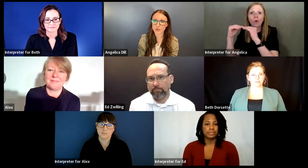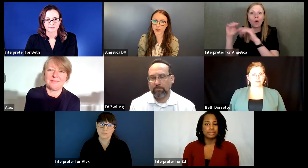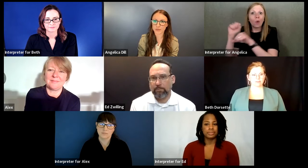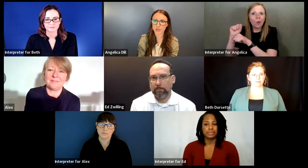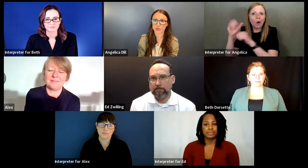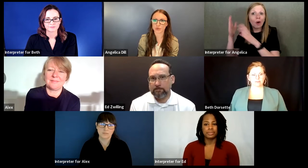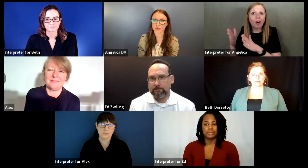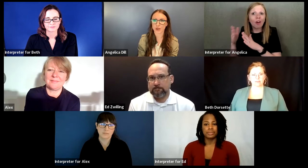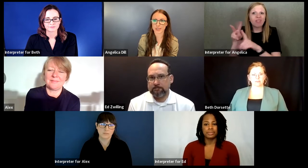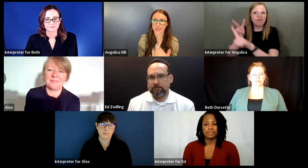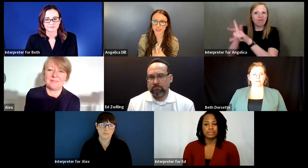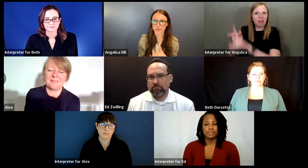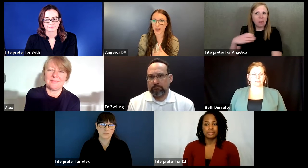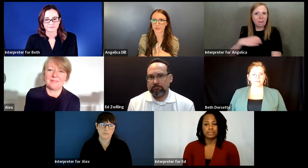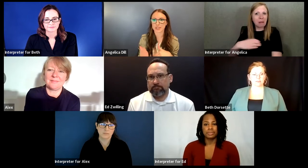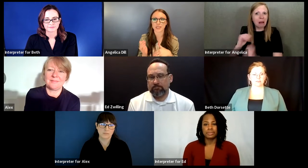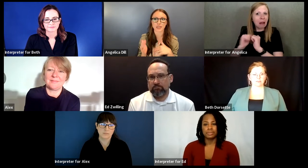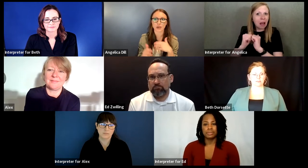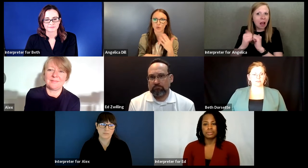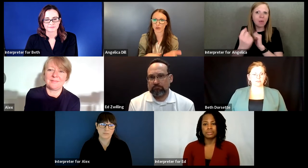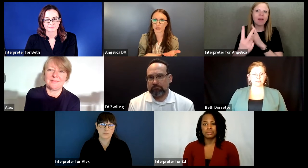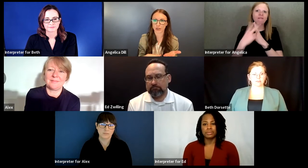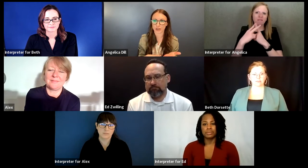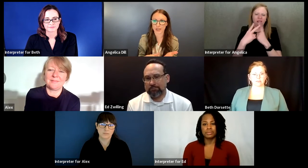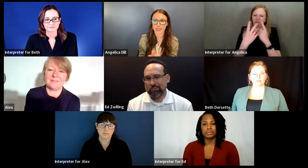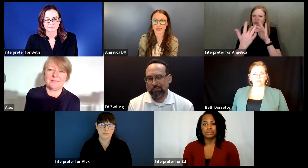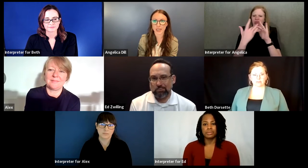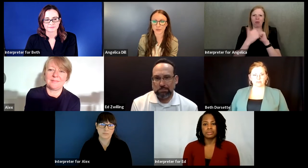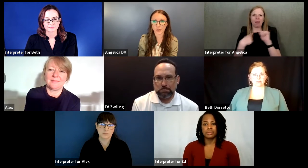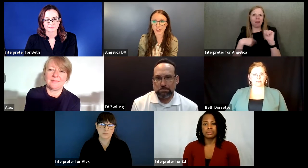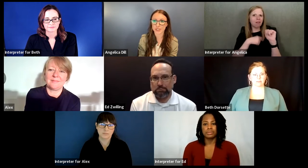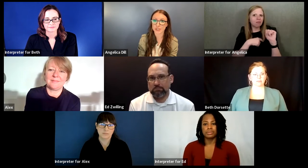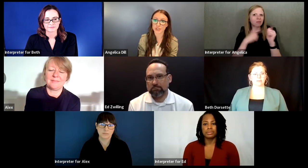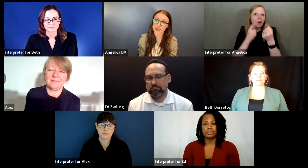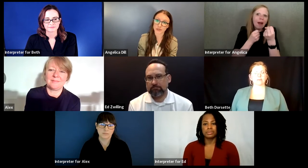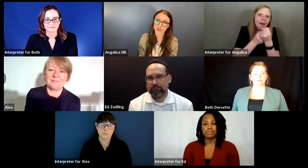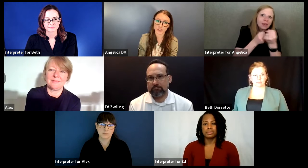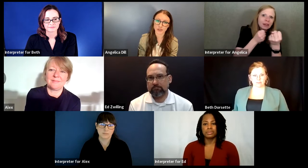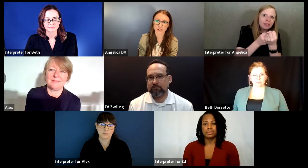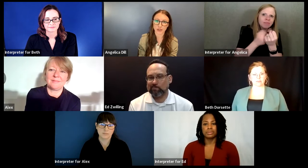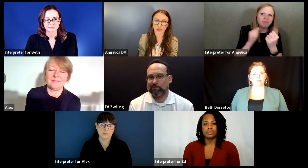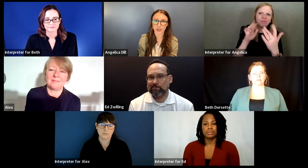course welcome to contact us for advocacy or contact Ed for questions or see if there's,